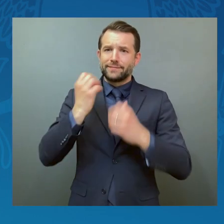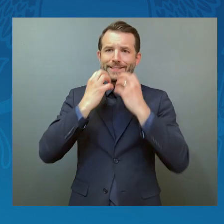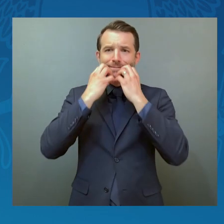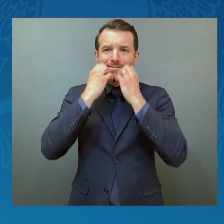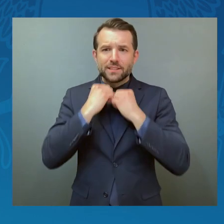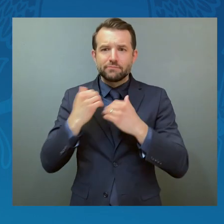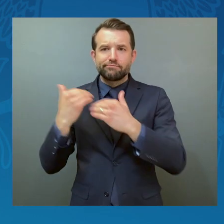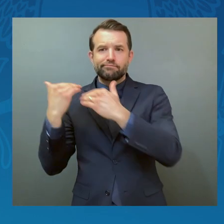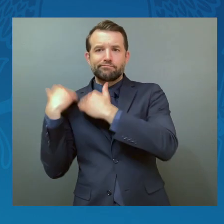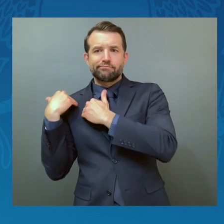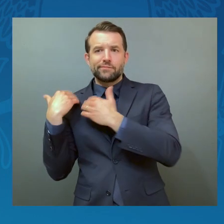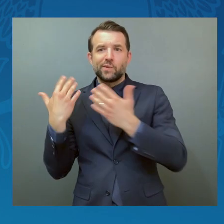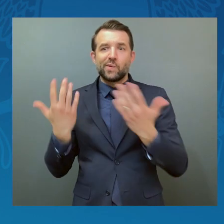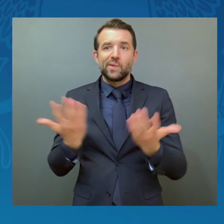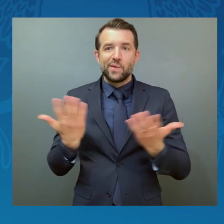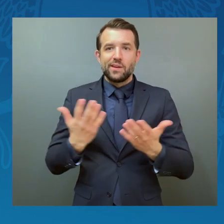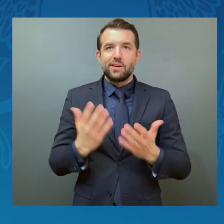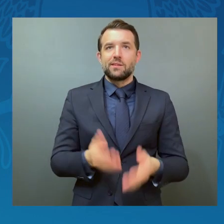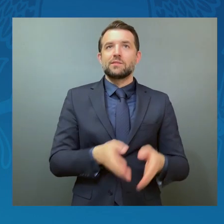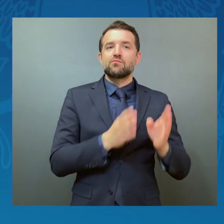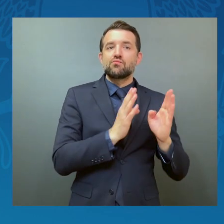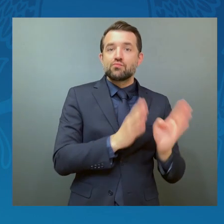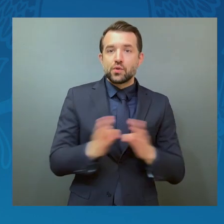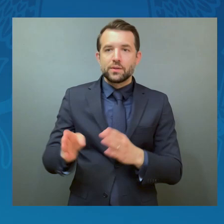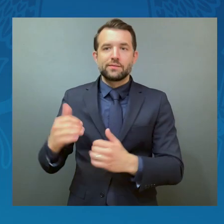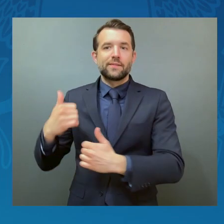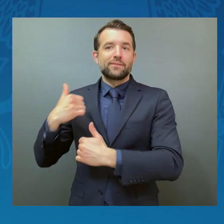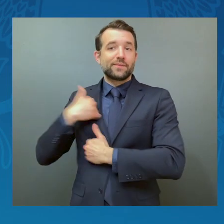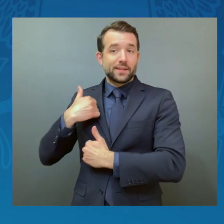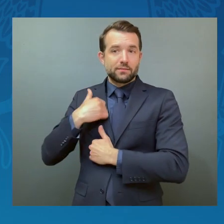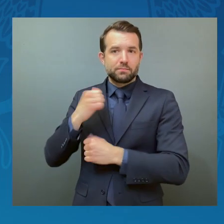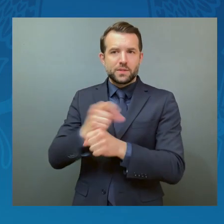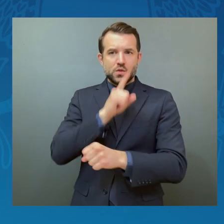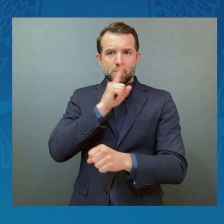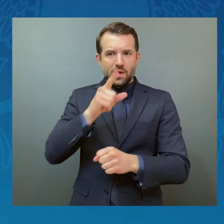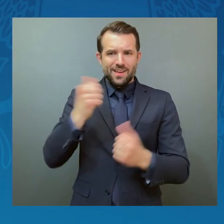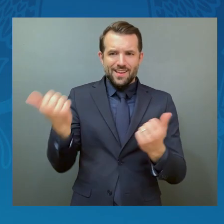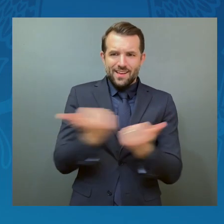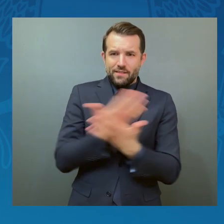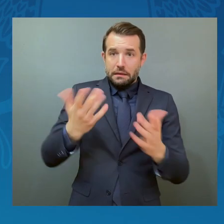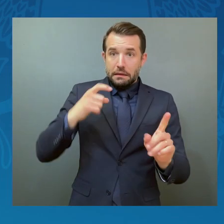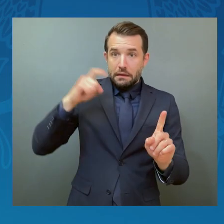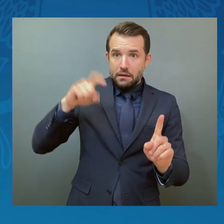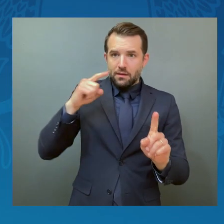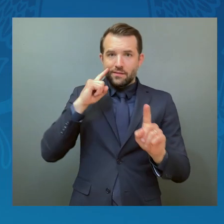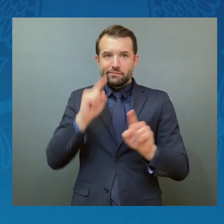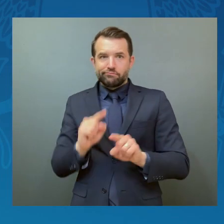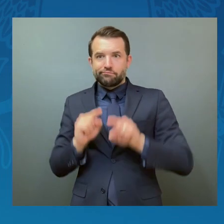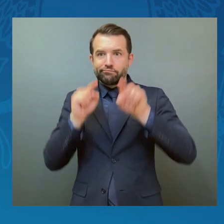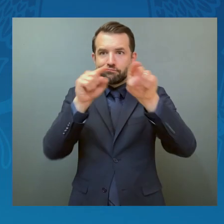when we send them into harm's way and to care for them and their families when they return.